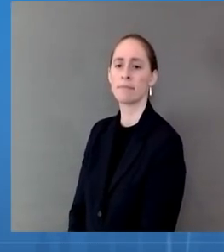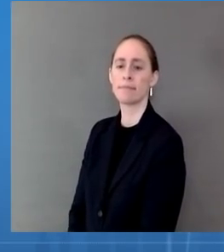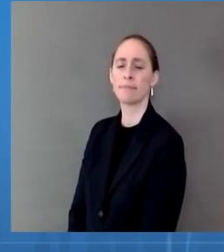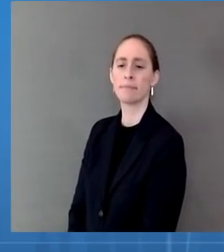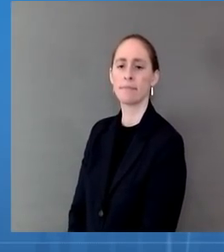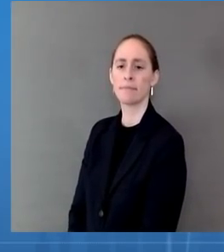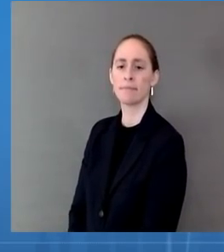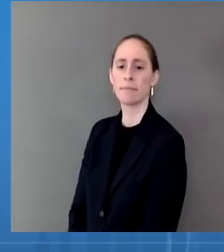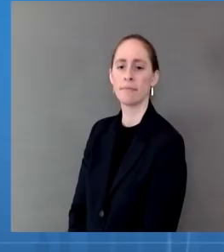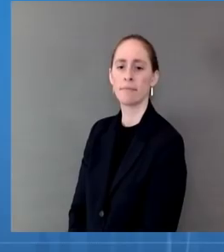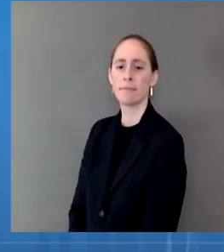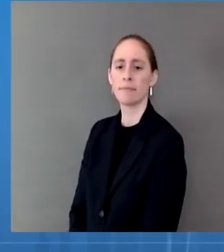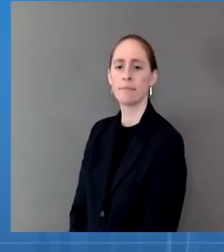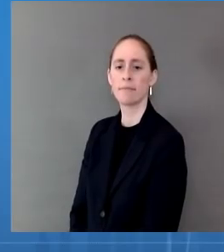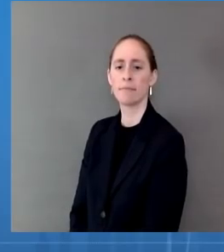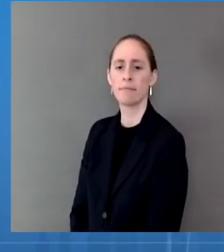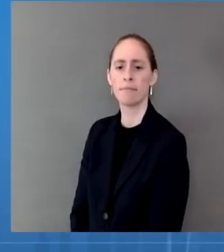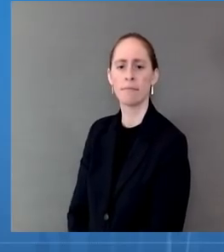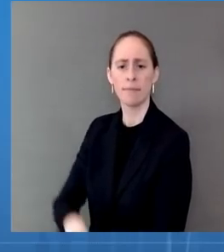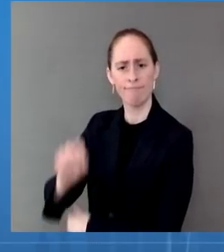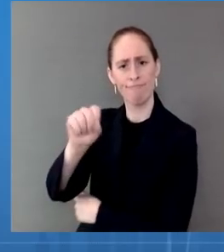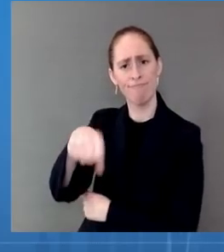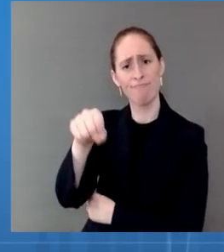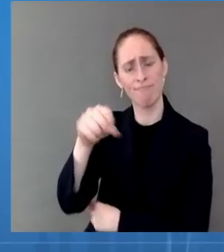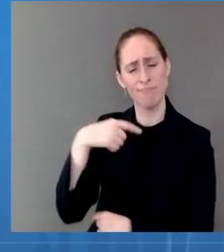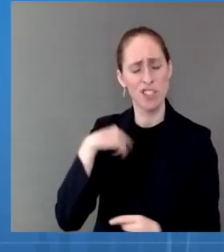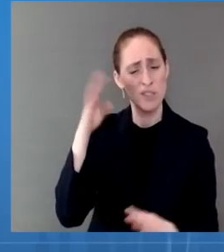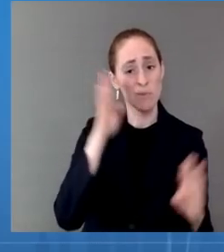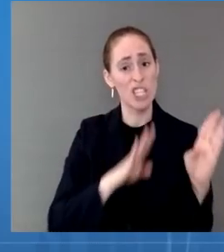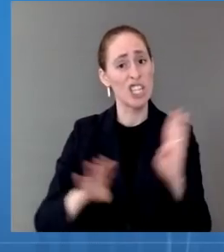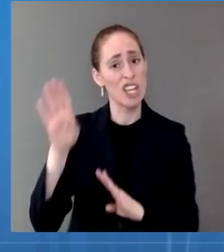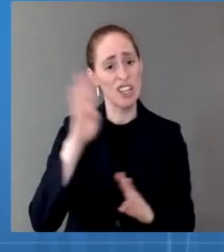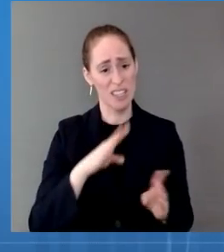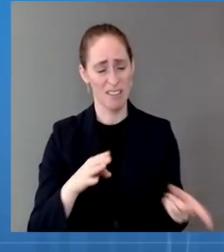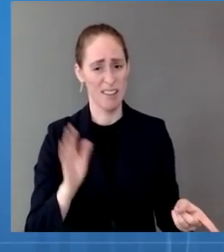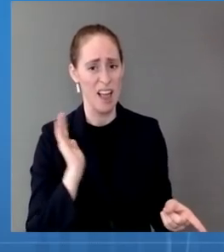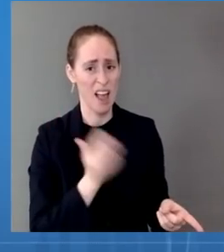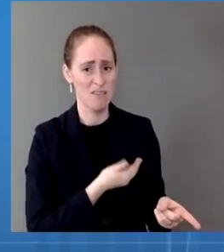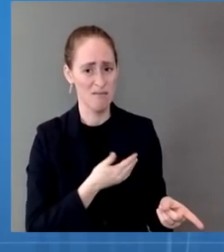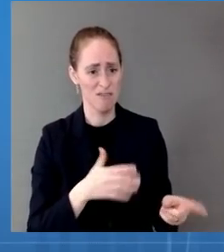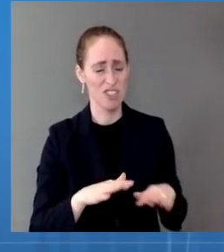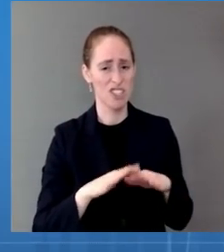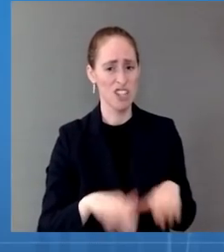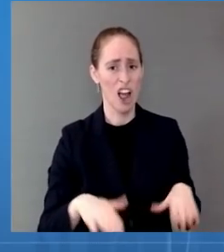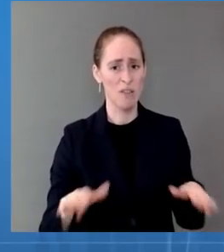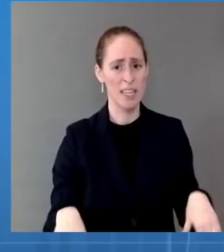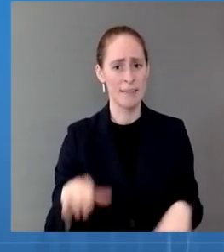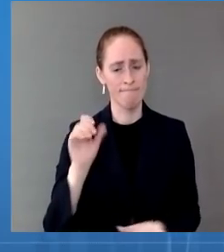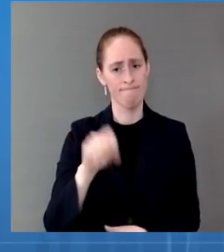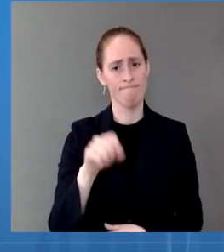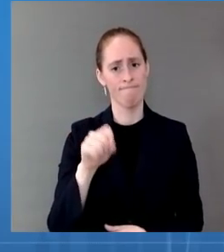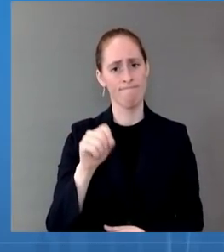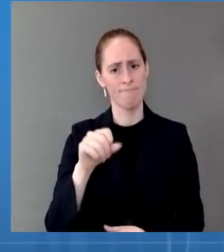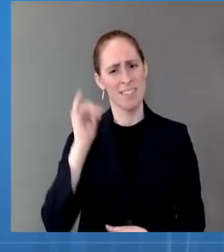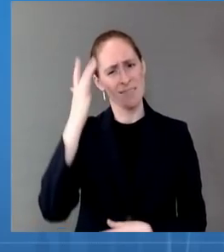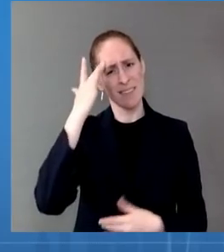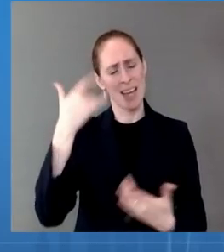that's why I issued this advisory and a lot of the steps that we took this year to make sure we got our kids back to school